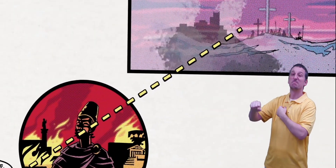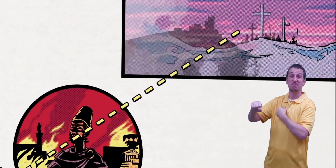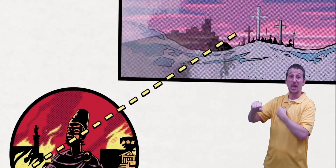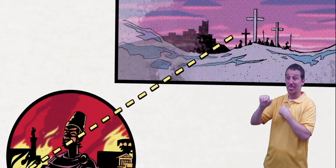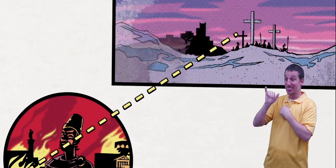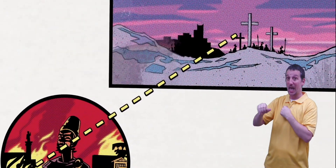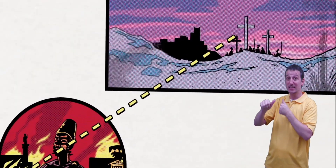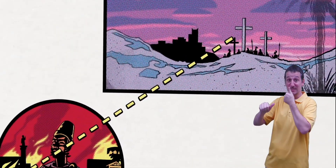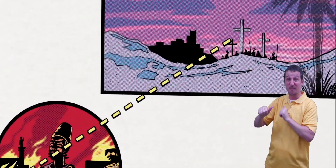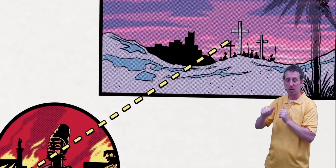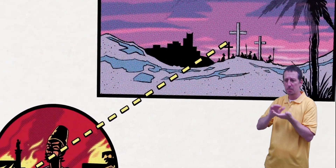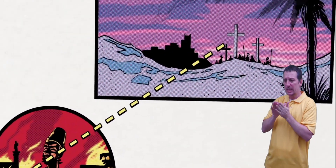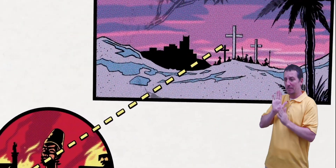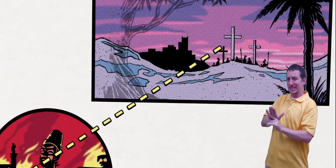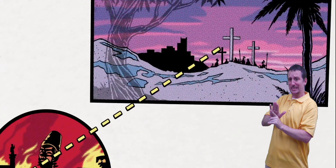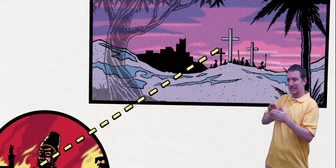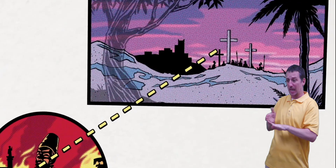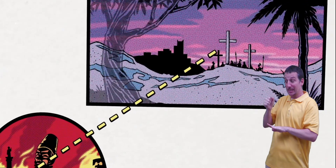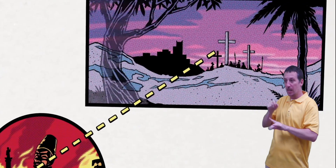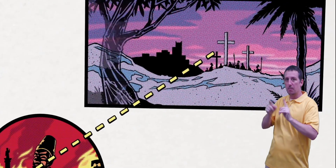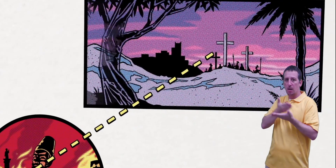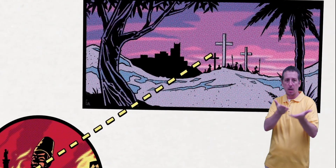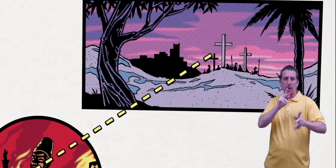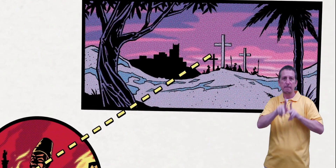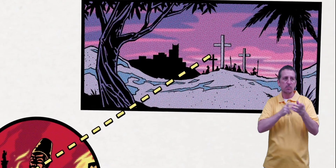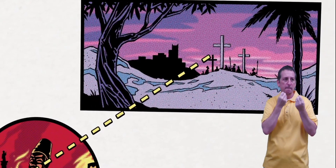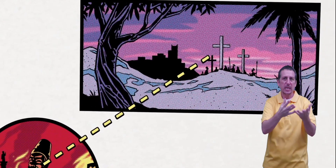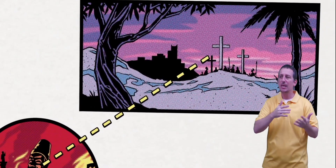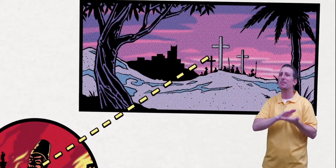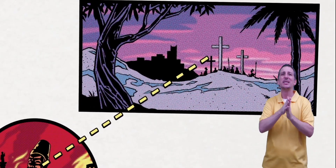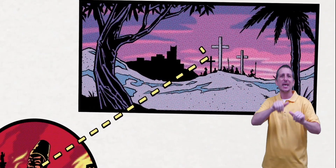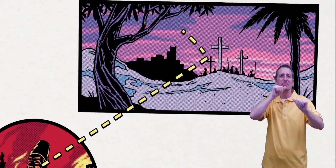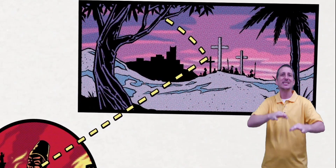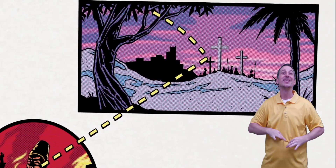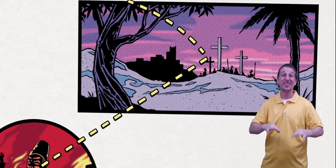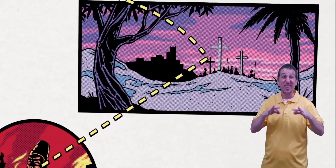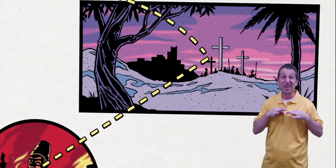and his suffering provides life for many.